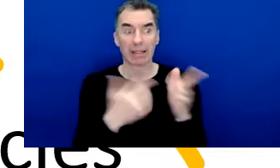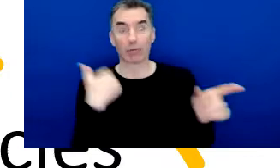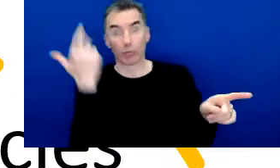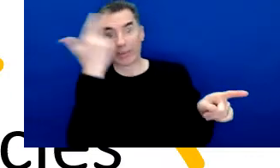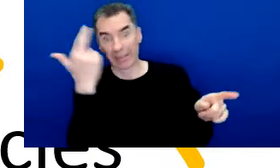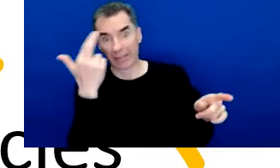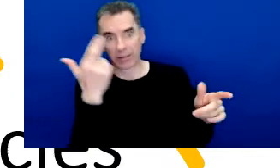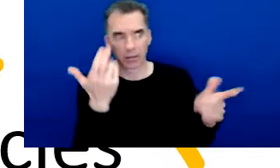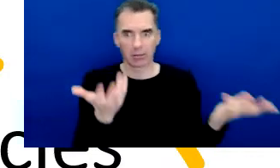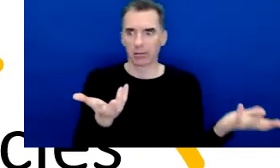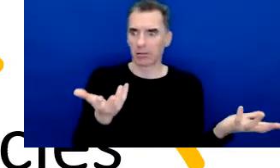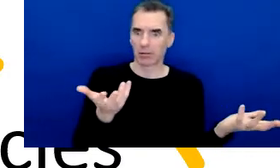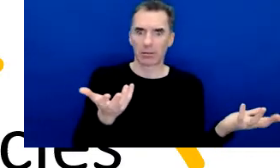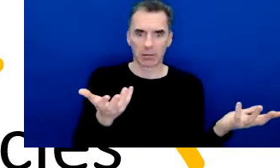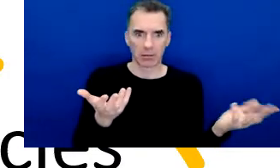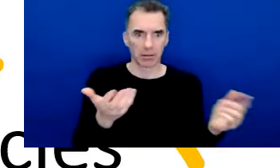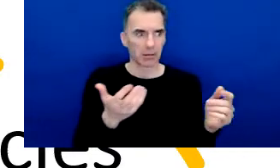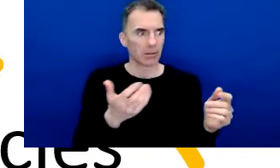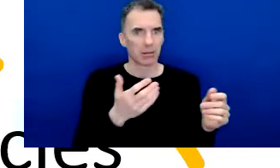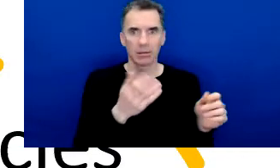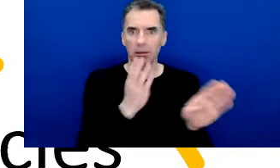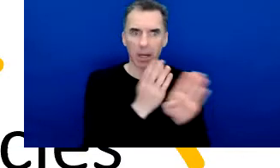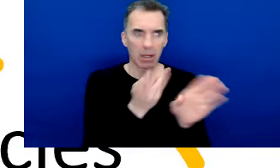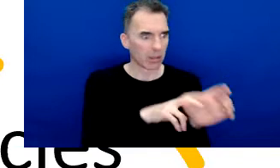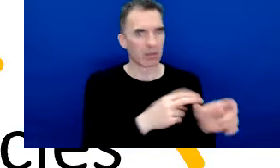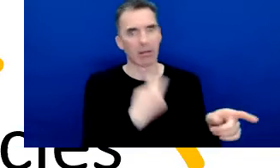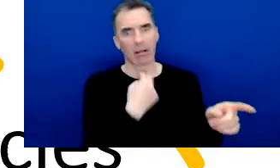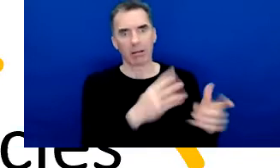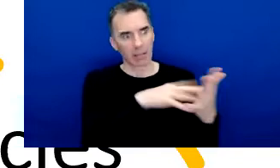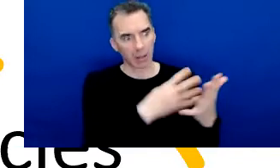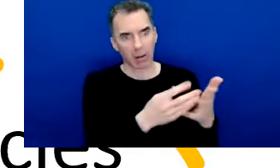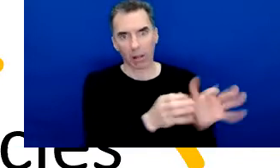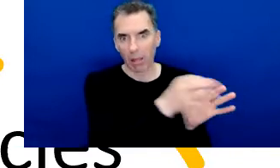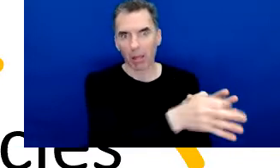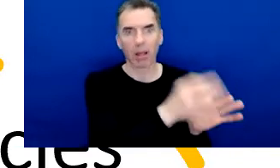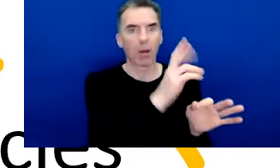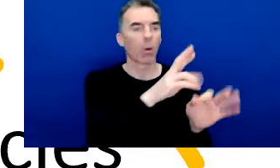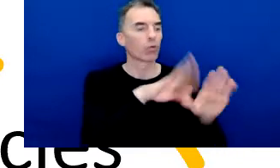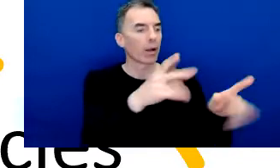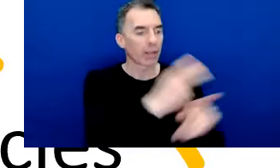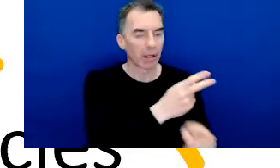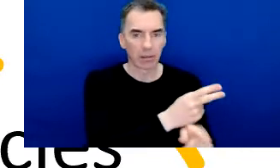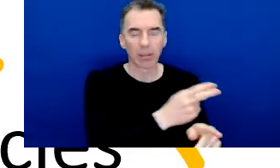taking the bus and child care and all of those things that might cause a student to be late.